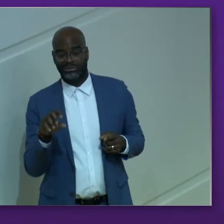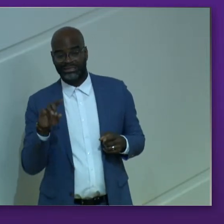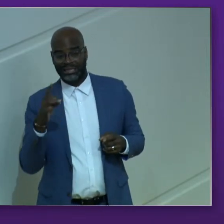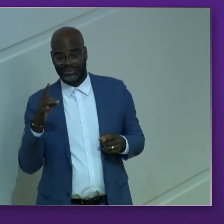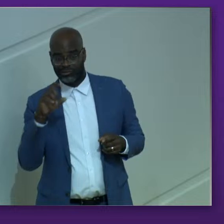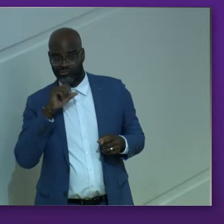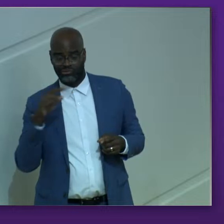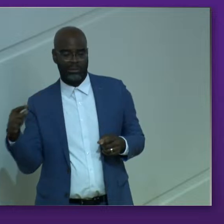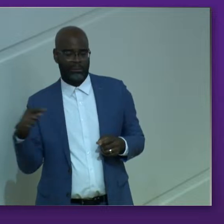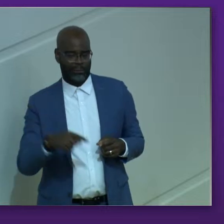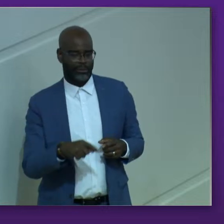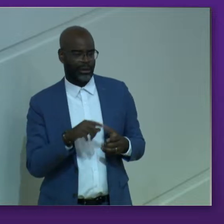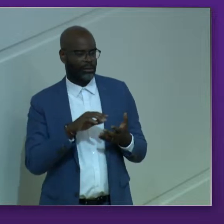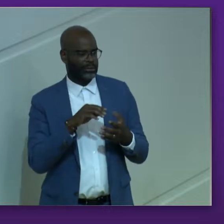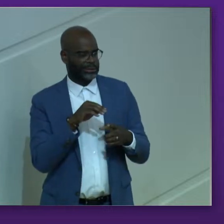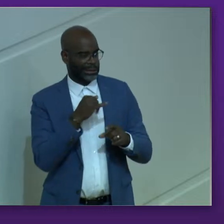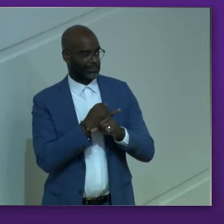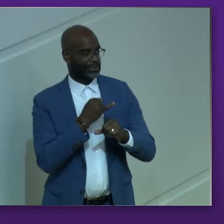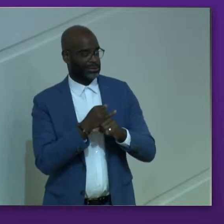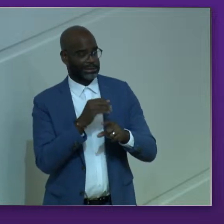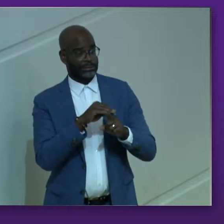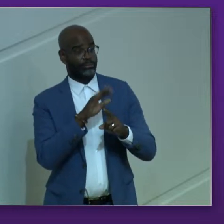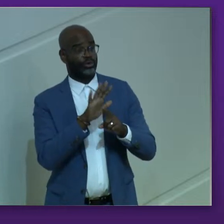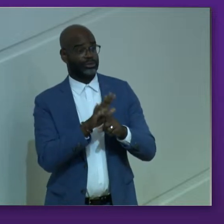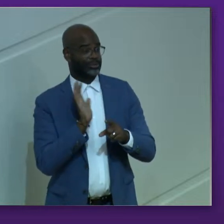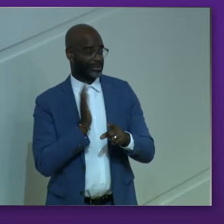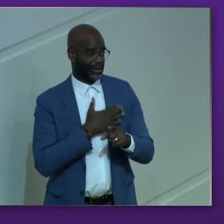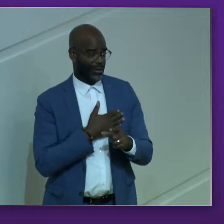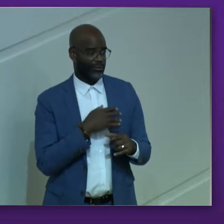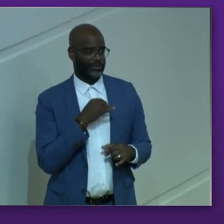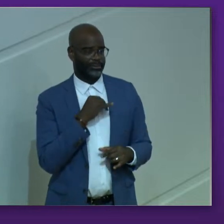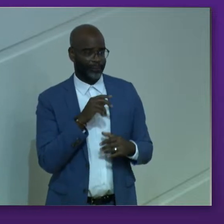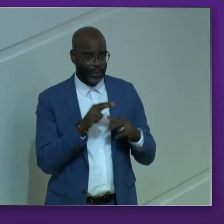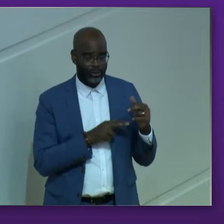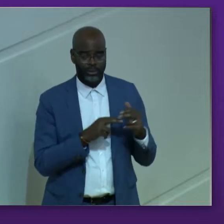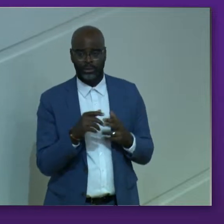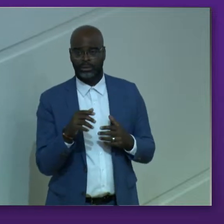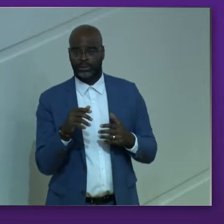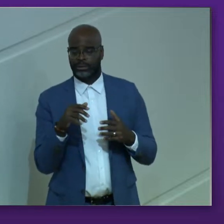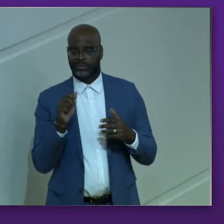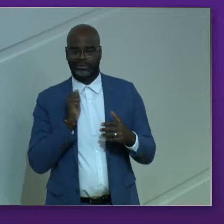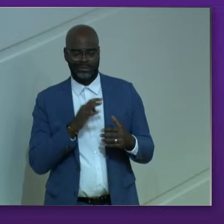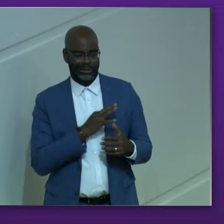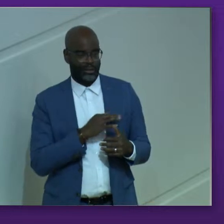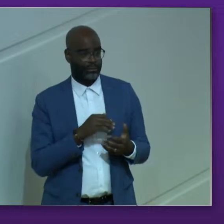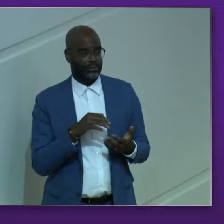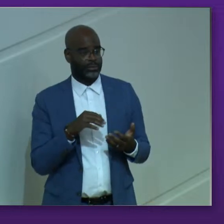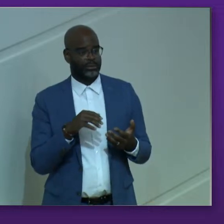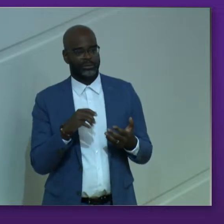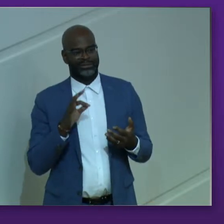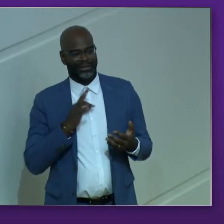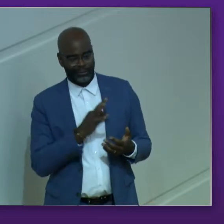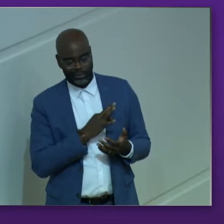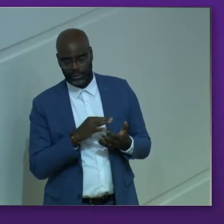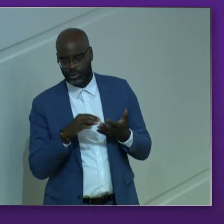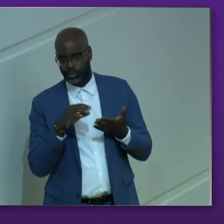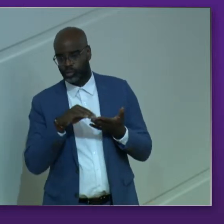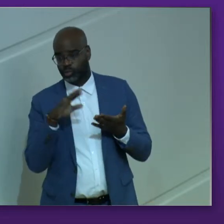OFFICE. MERIT BADGE UNIVERSITY SPORTS: ONE OF THE STRATEGIC PLAN ENHANCING CONNECTIONS BETWEEN